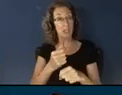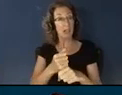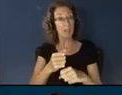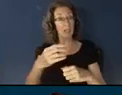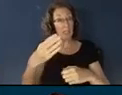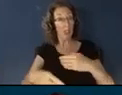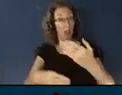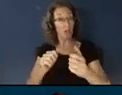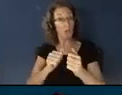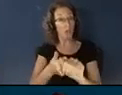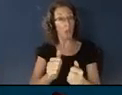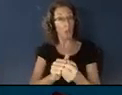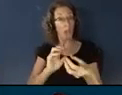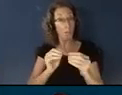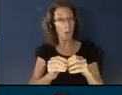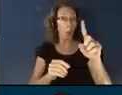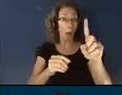I would say I would say no.